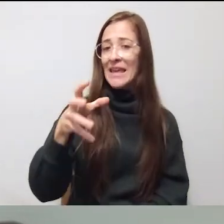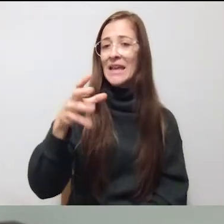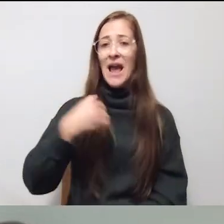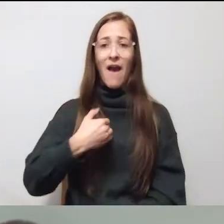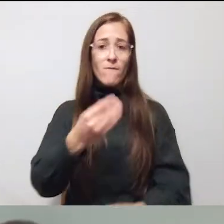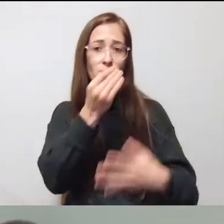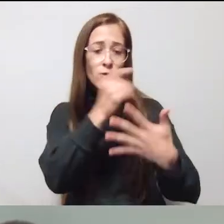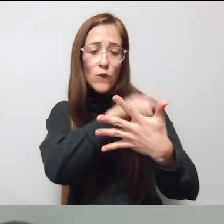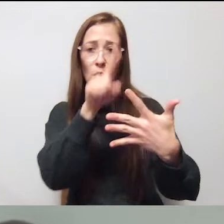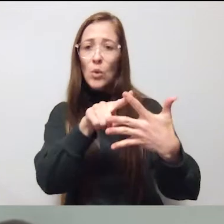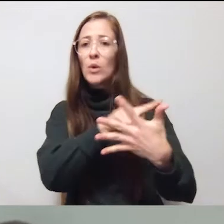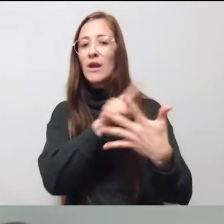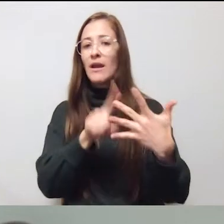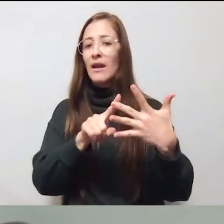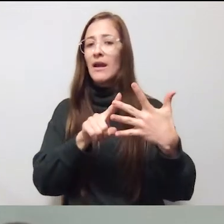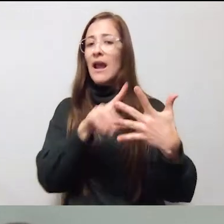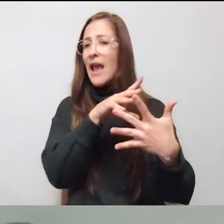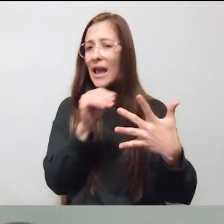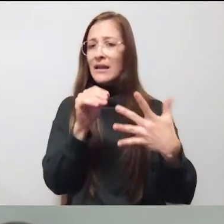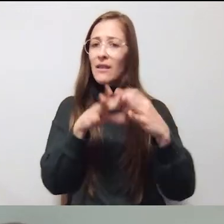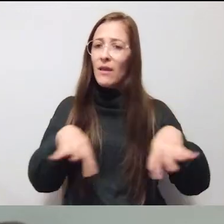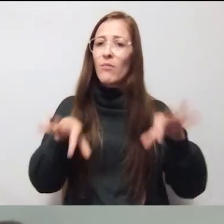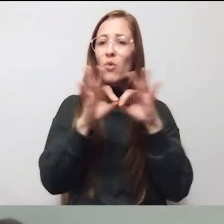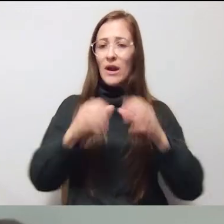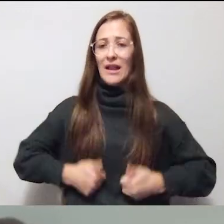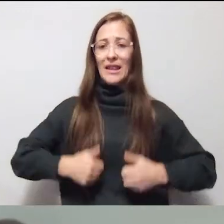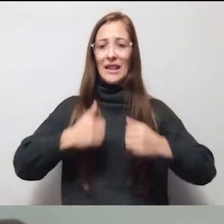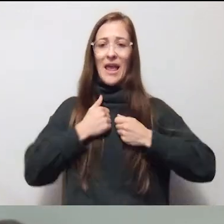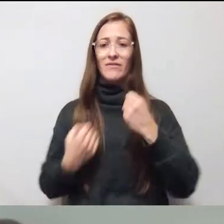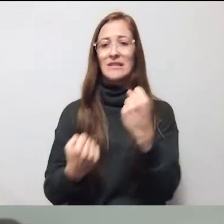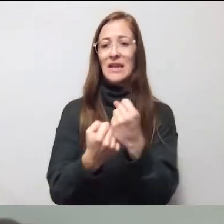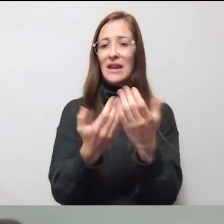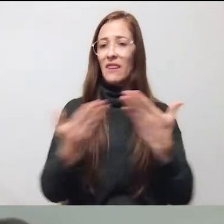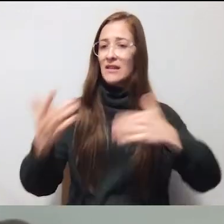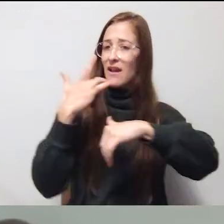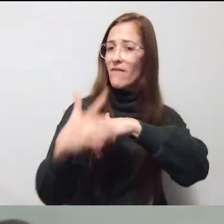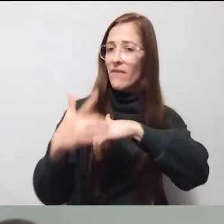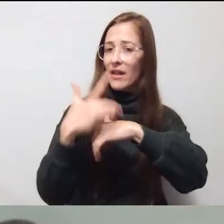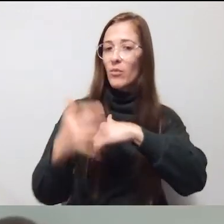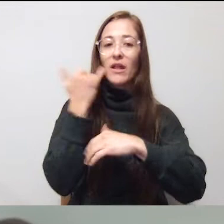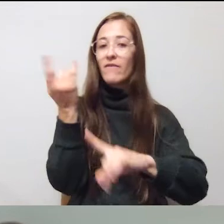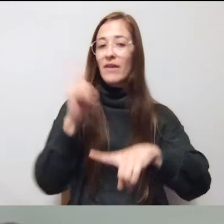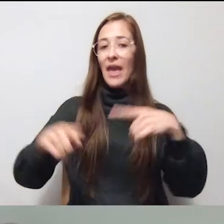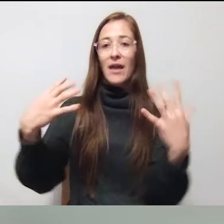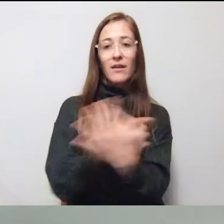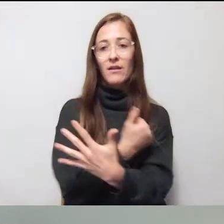and that they have the necessary life-sustaining things available to them if they can't achieve them themselves.